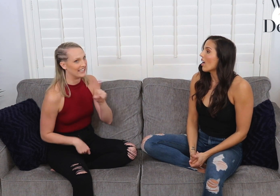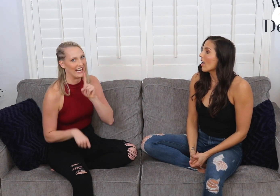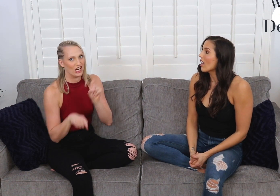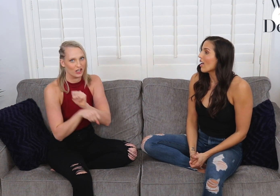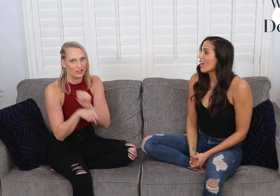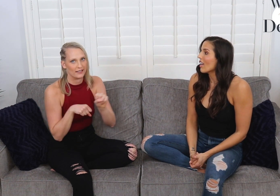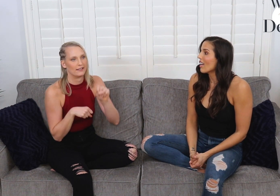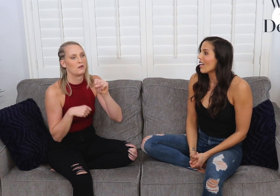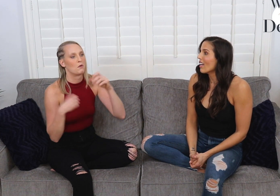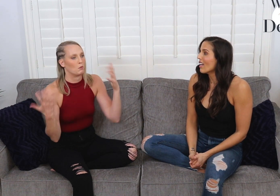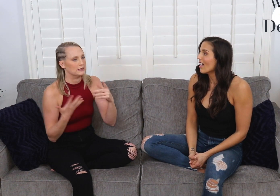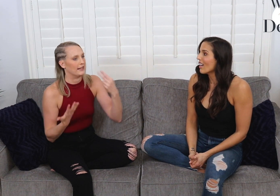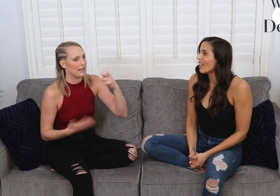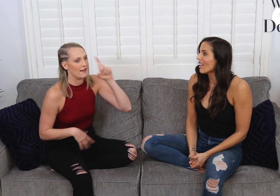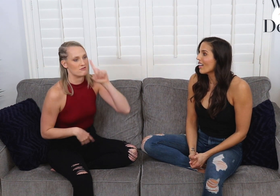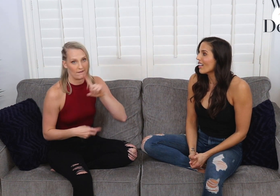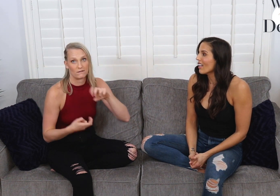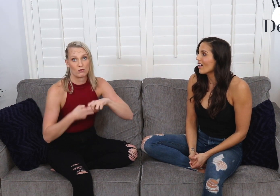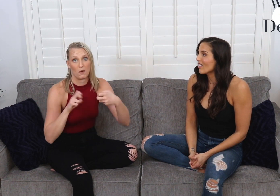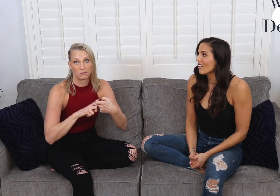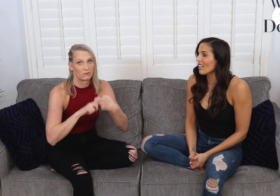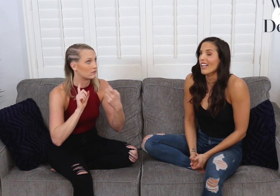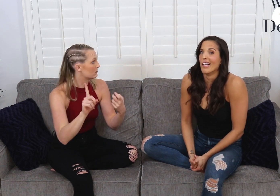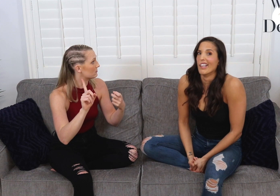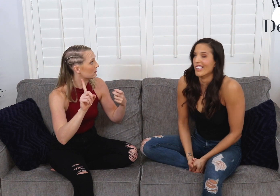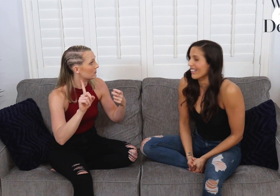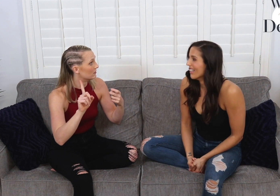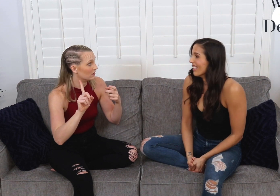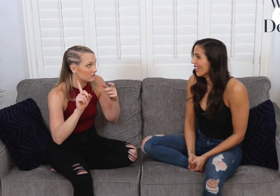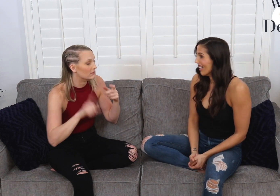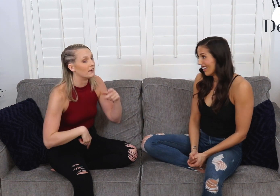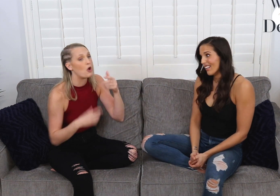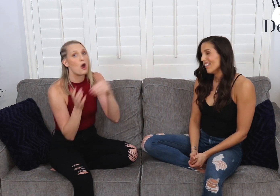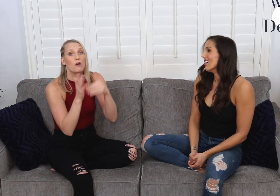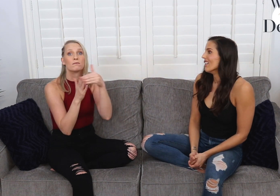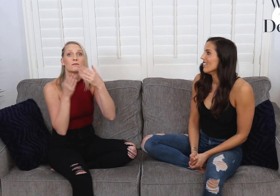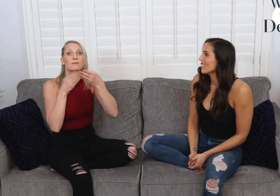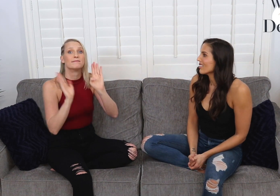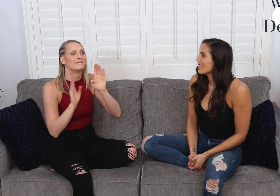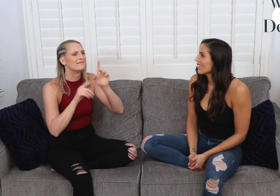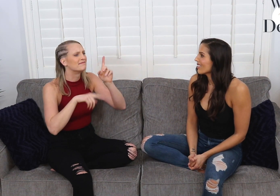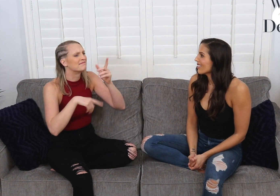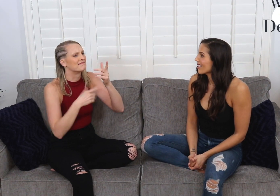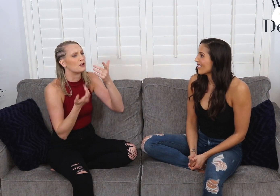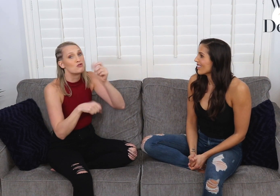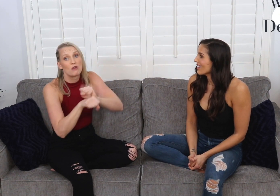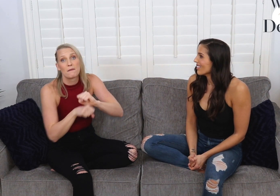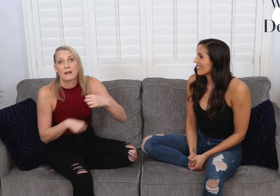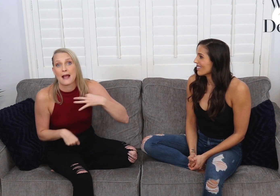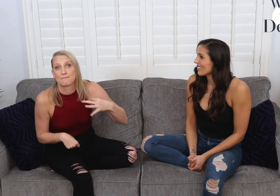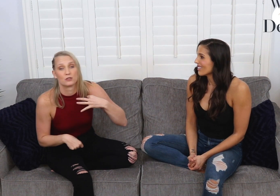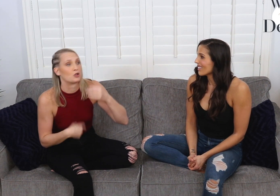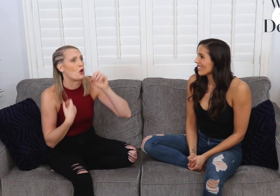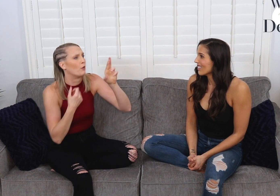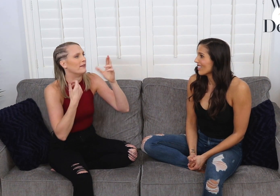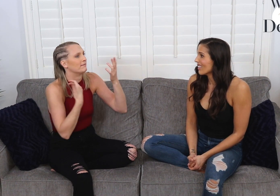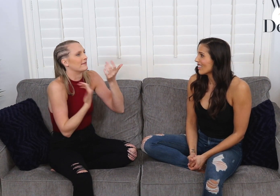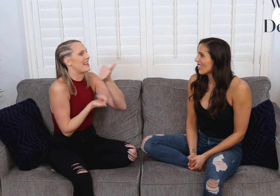And that is actually a, "What the Deaf" problem! Often, on a job application or any application,